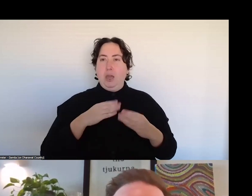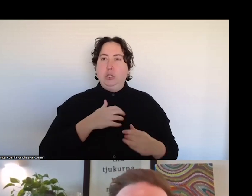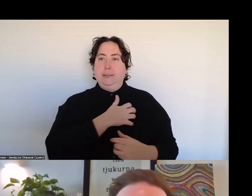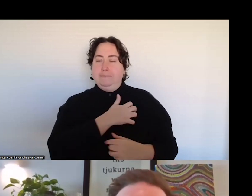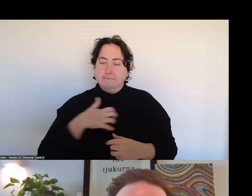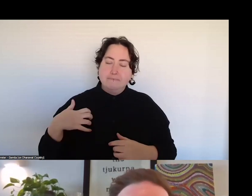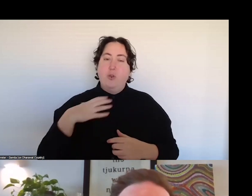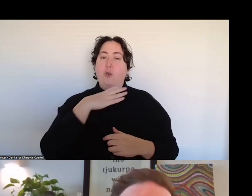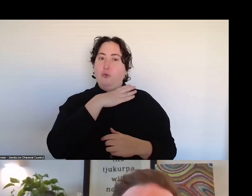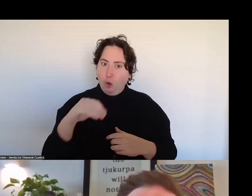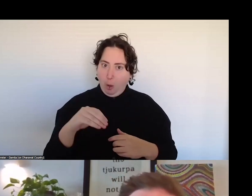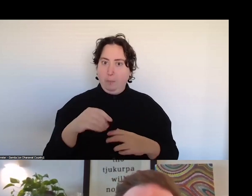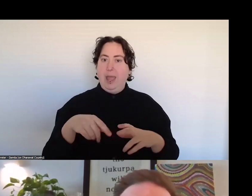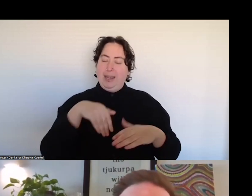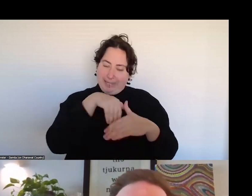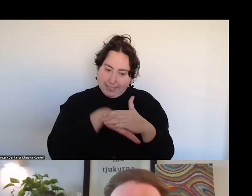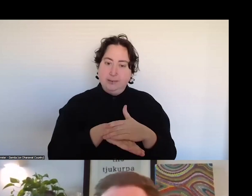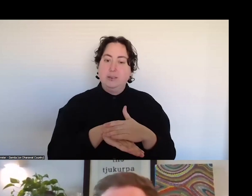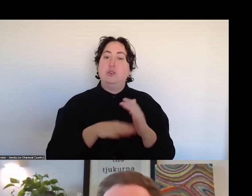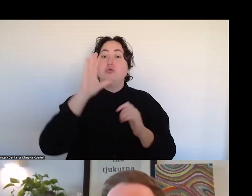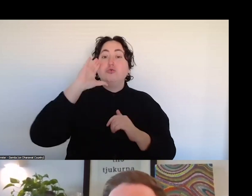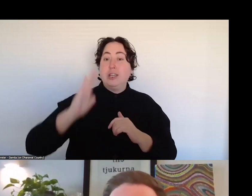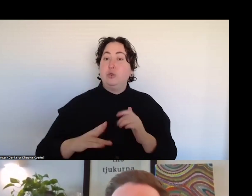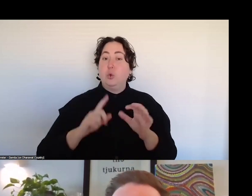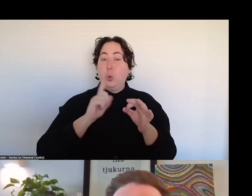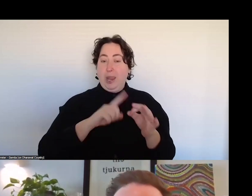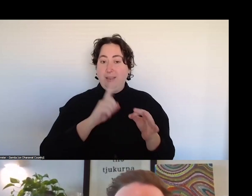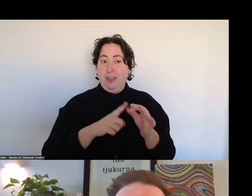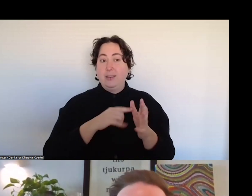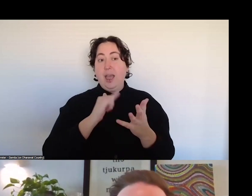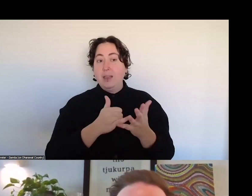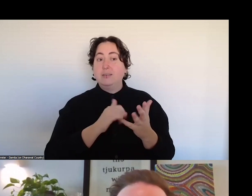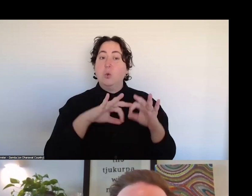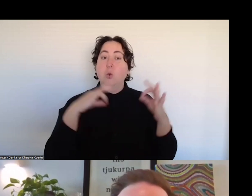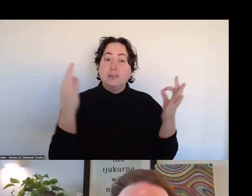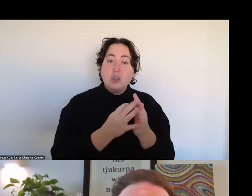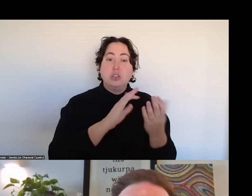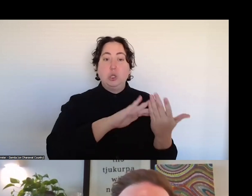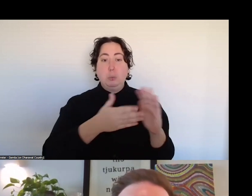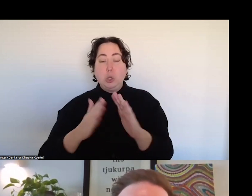Queensland as an organisation and a community and as artists. They strive to enact change